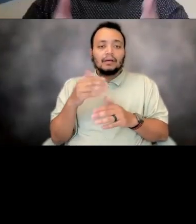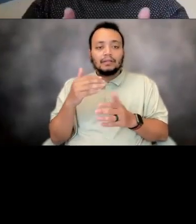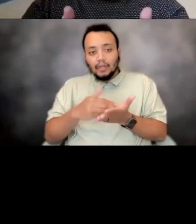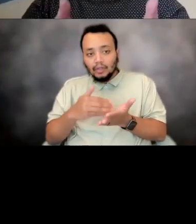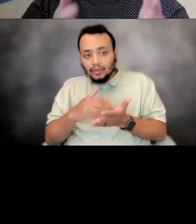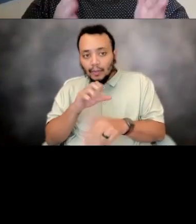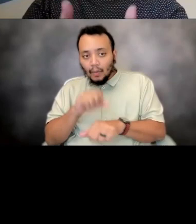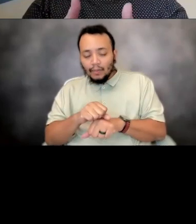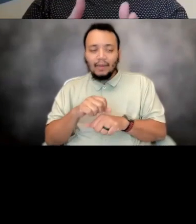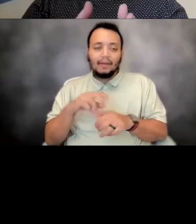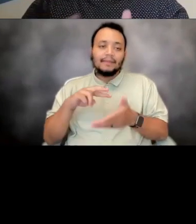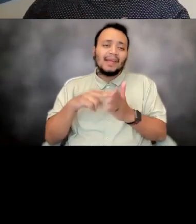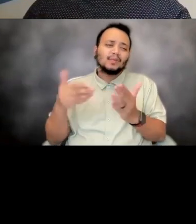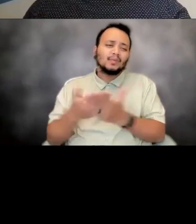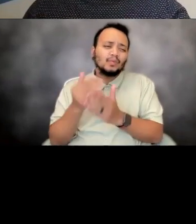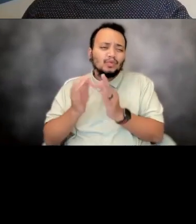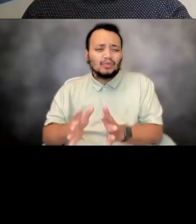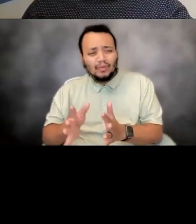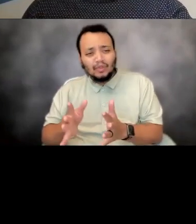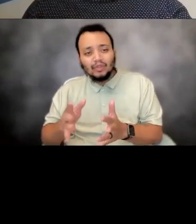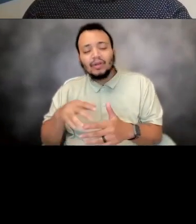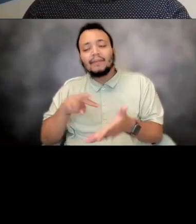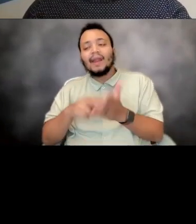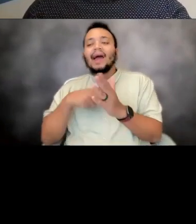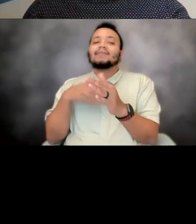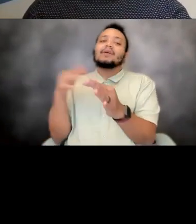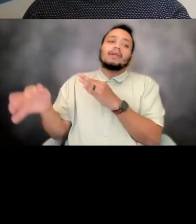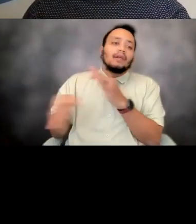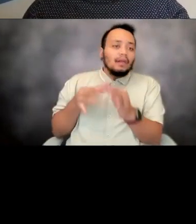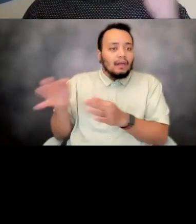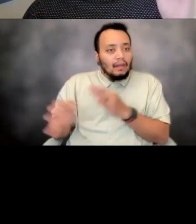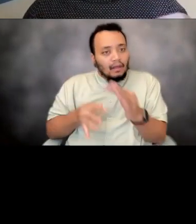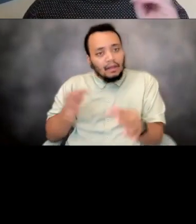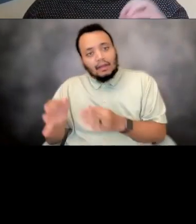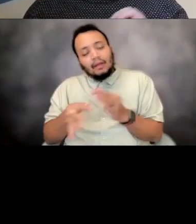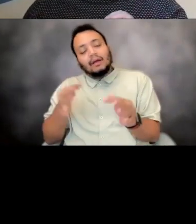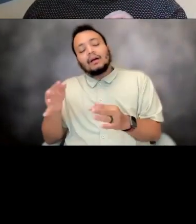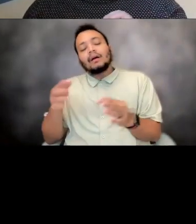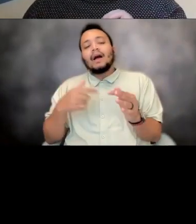all that in five minutes. And I have to repeat myself every time.